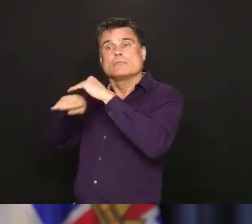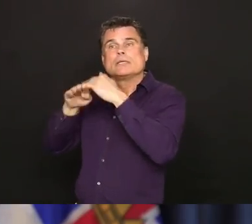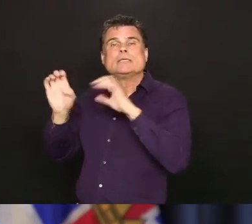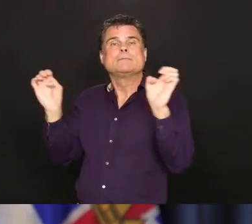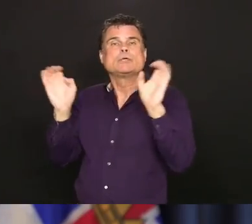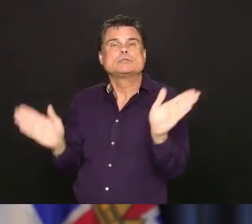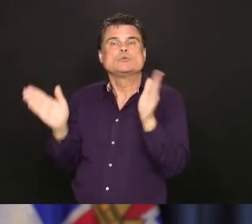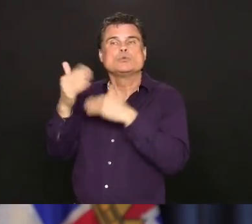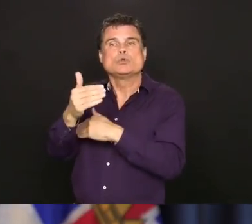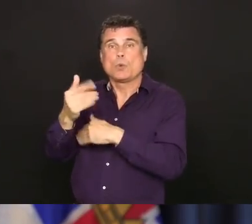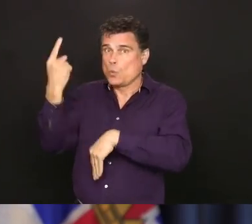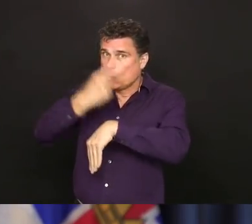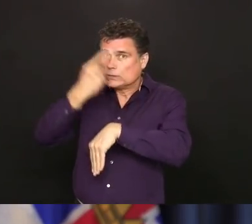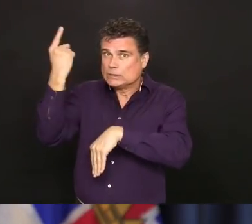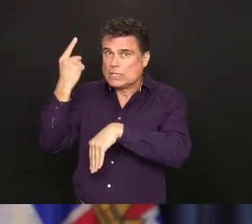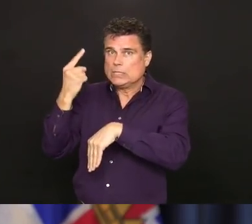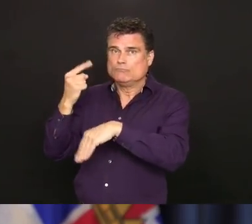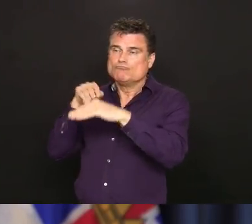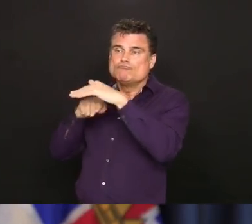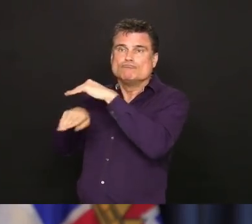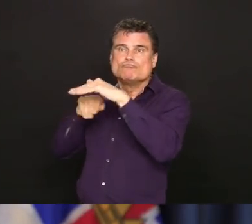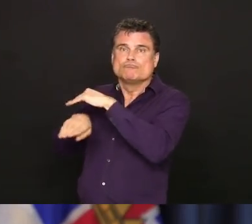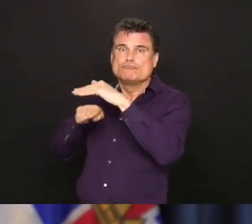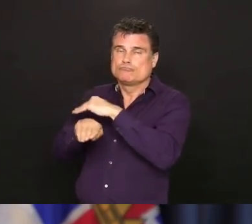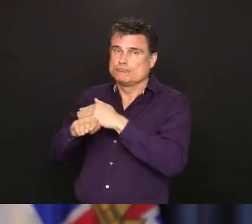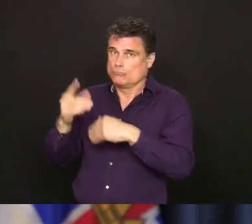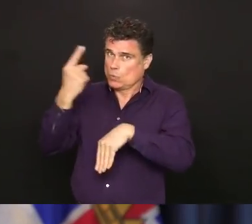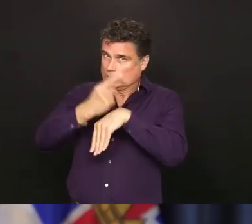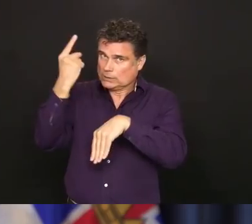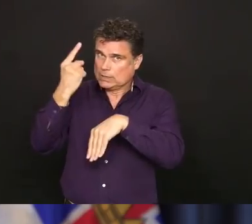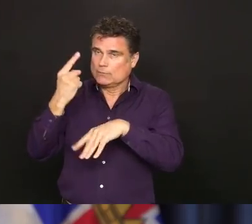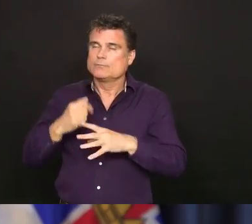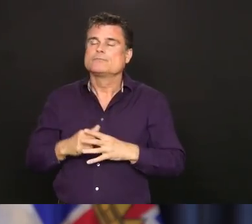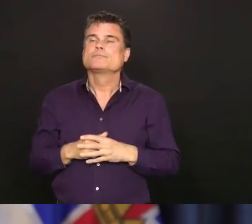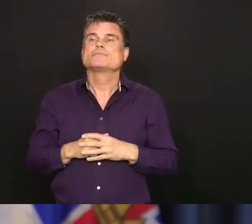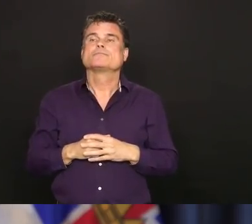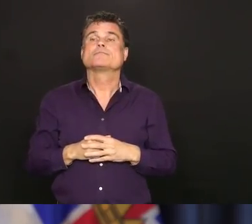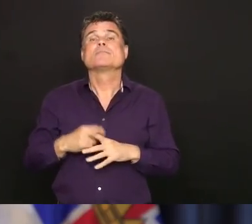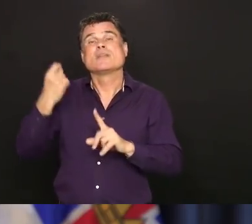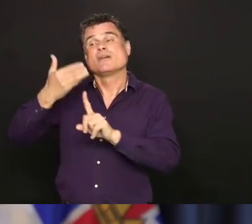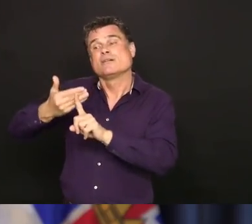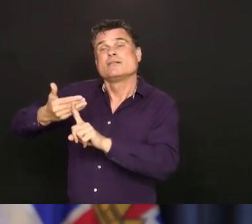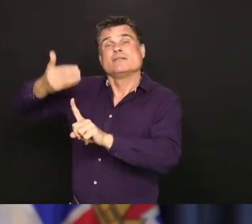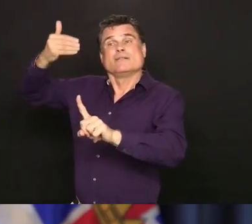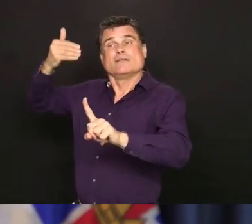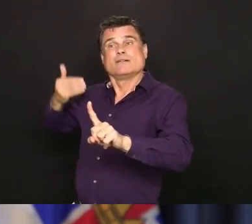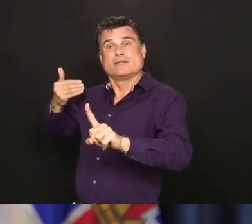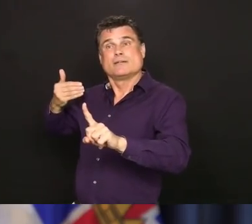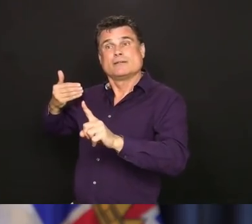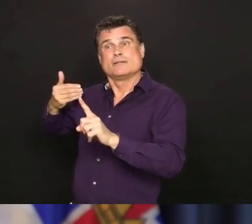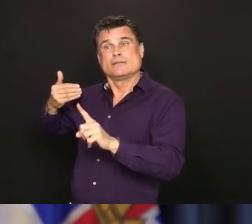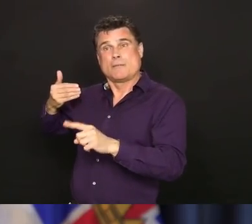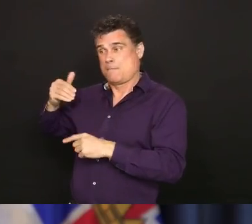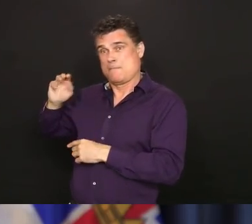That number dropped to April 6, when the number was under 3,000,